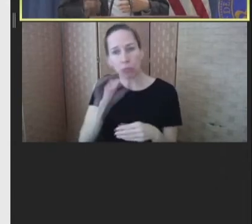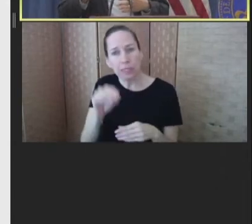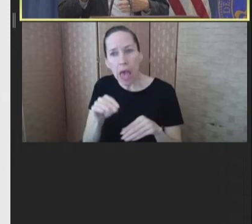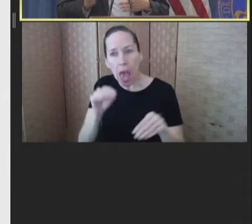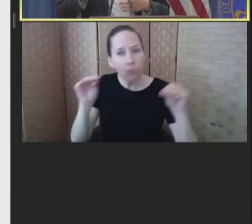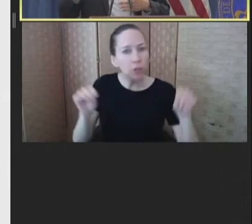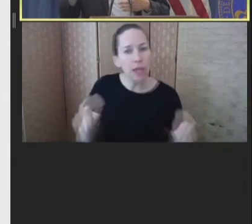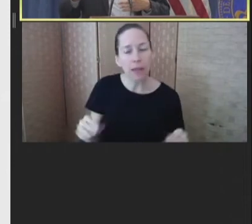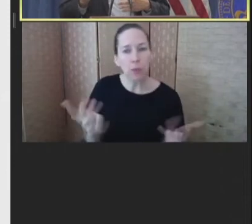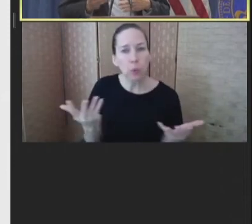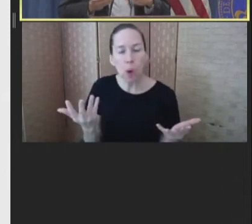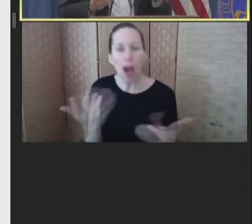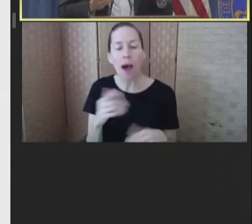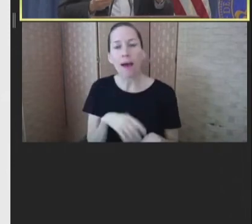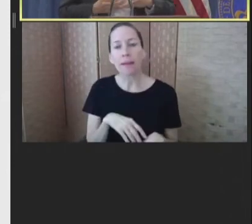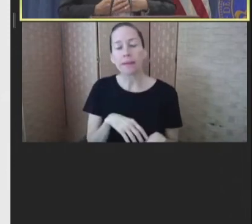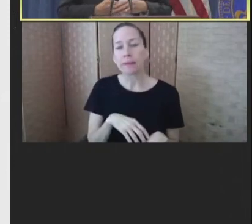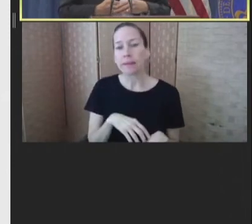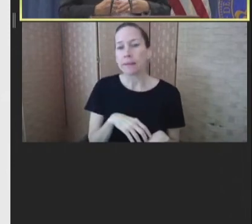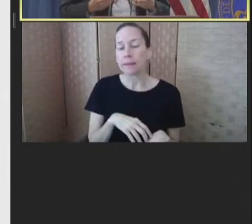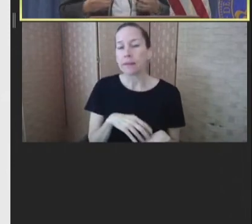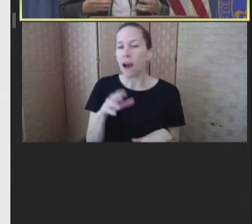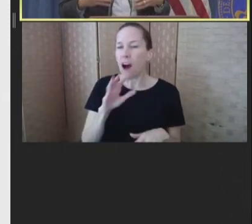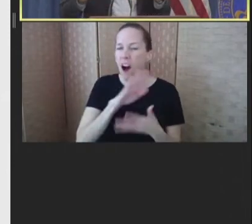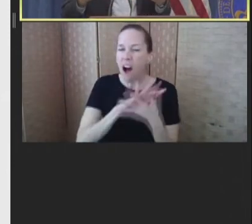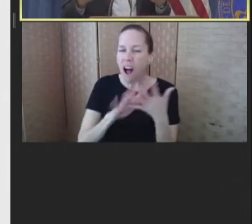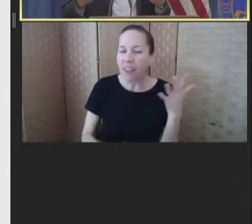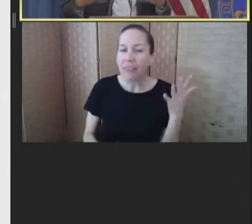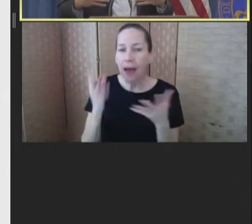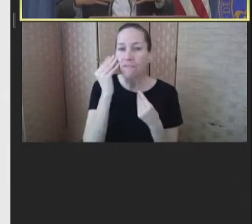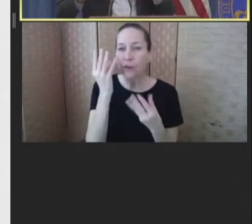about what we were trying to accomplish. This is an example of the data we brought to the CRTs on